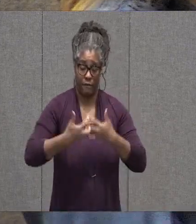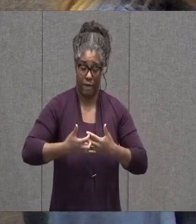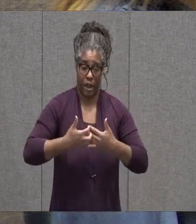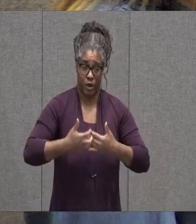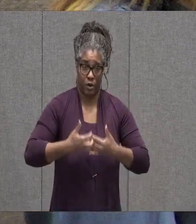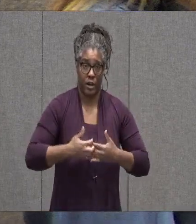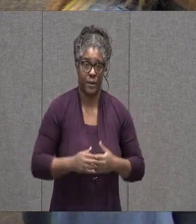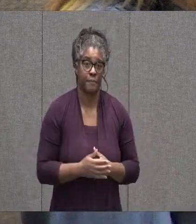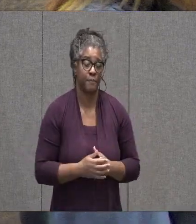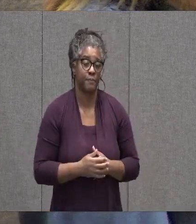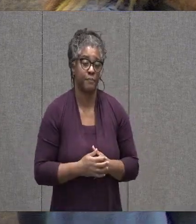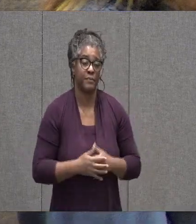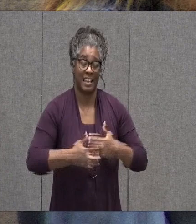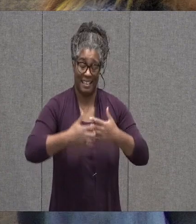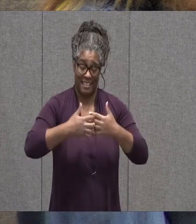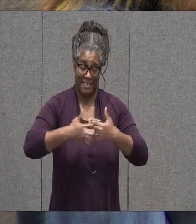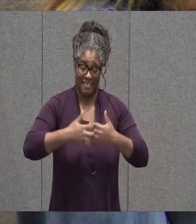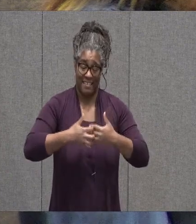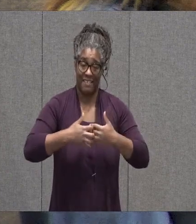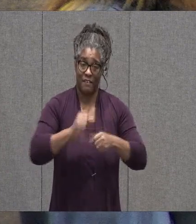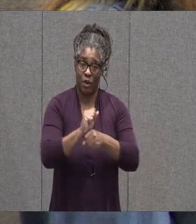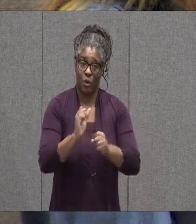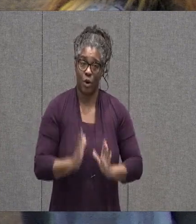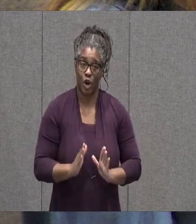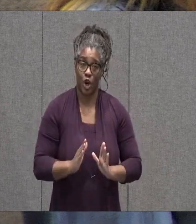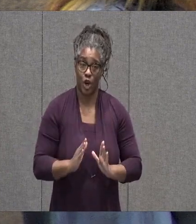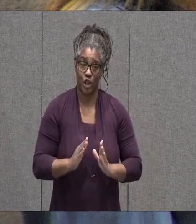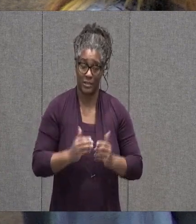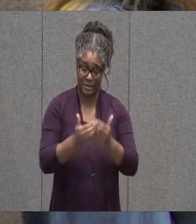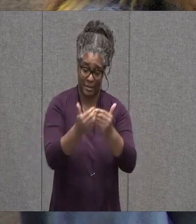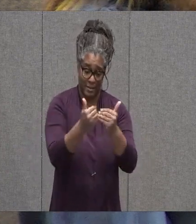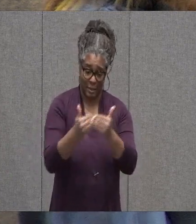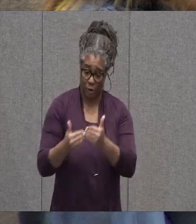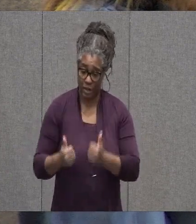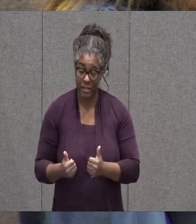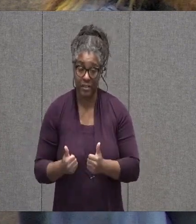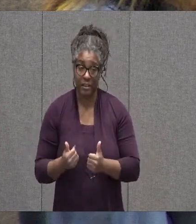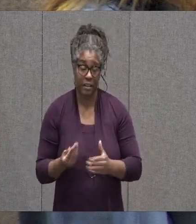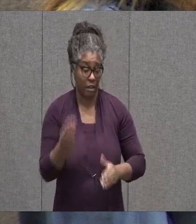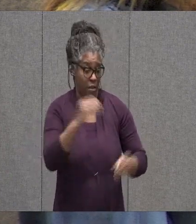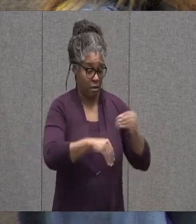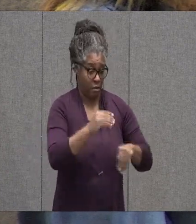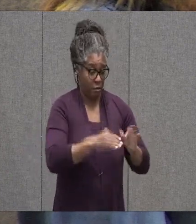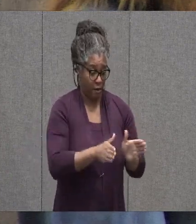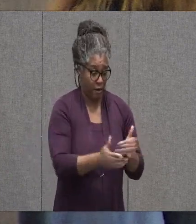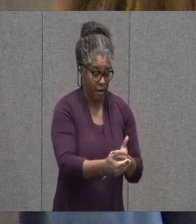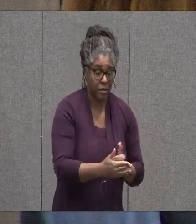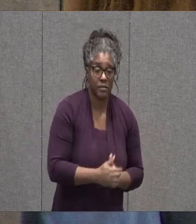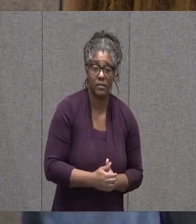Factory workers sort the strawberries. Next they put them in packages. Grocery store workers put